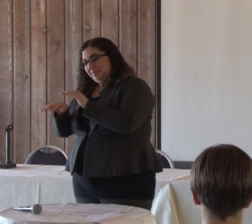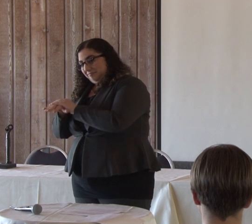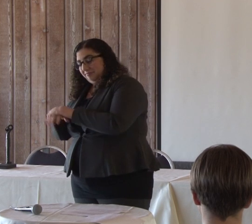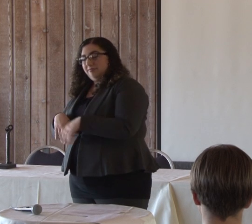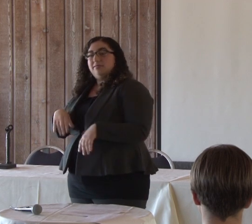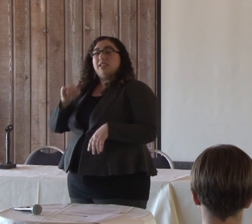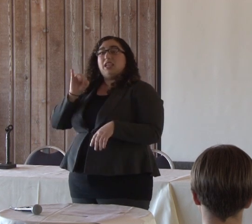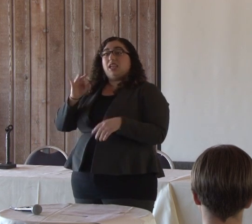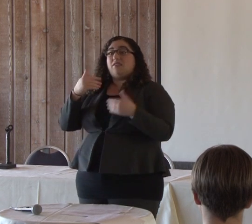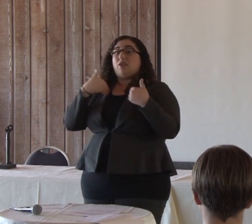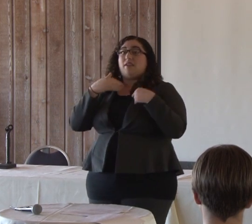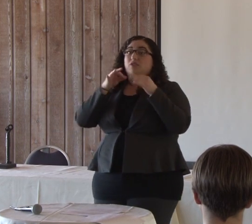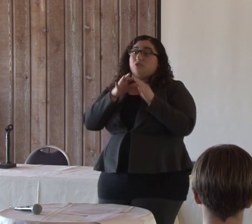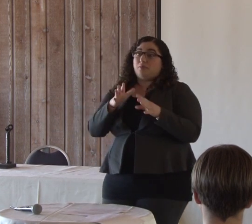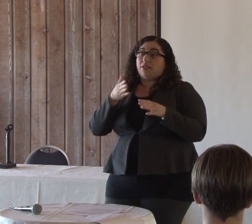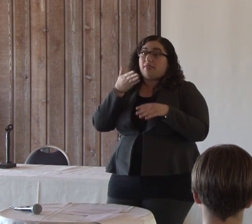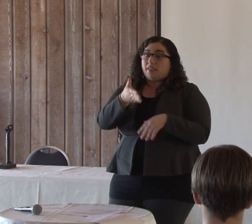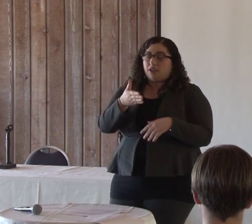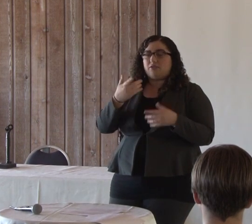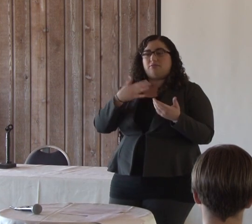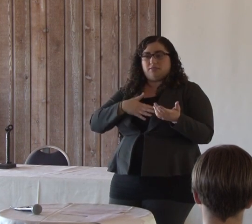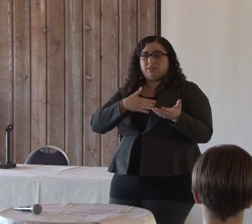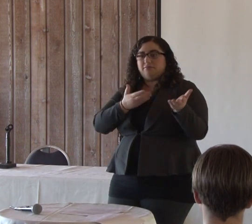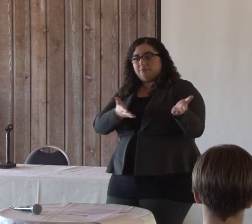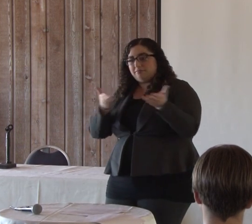sign into their hand of you know sign language.